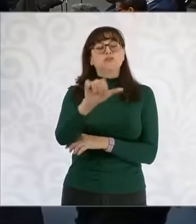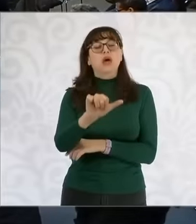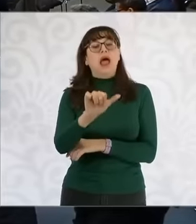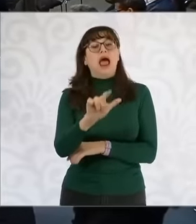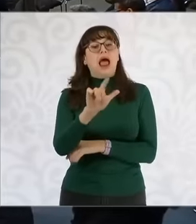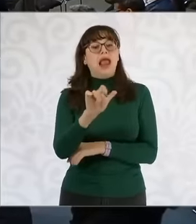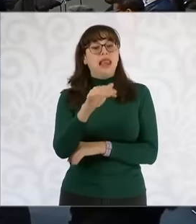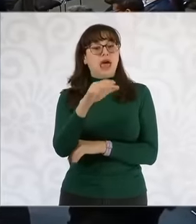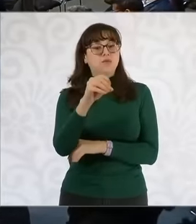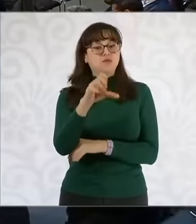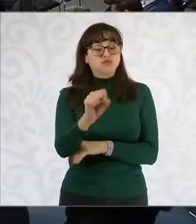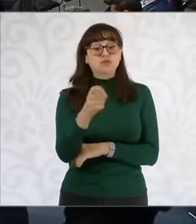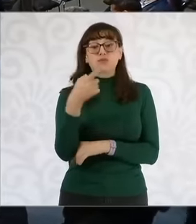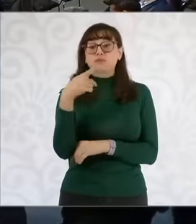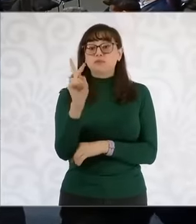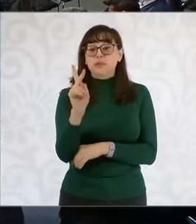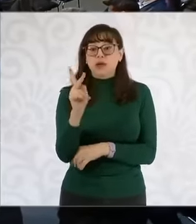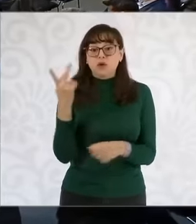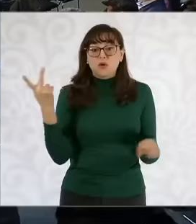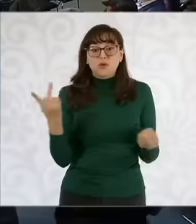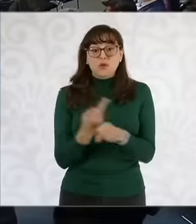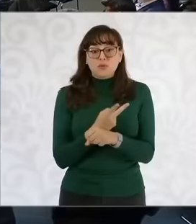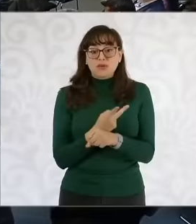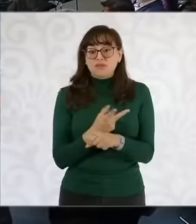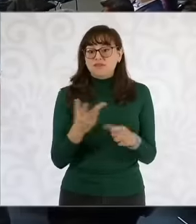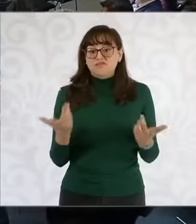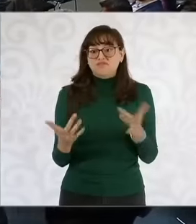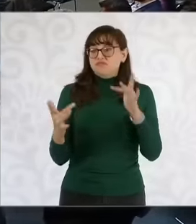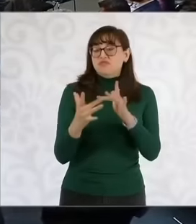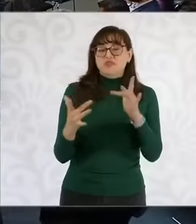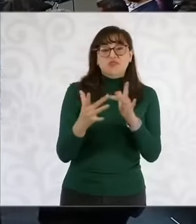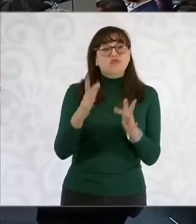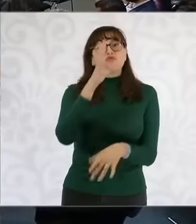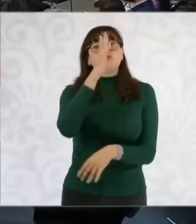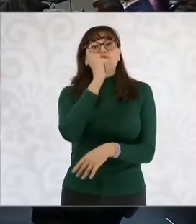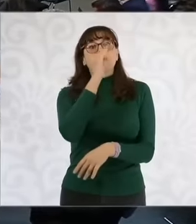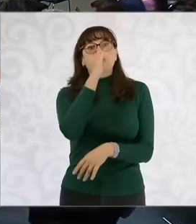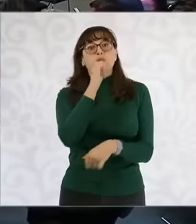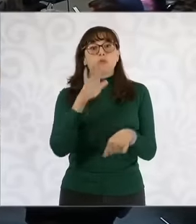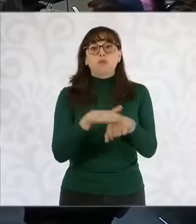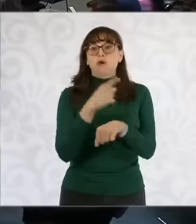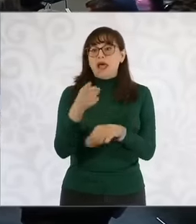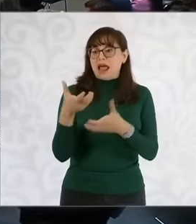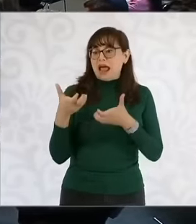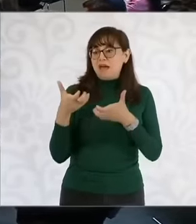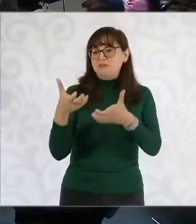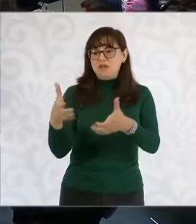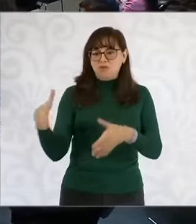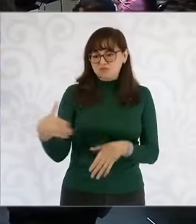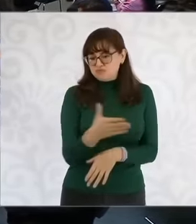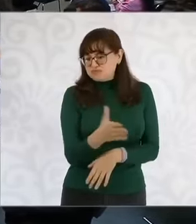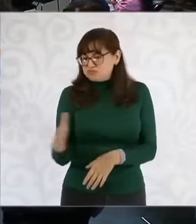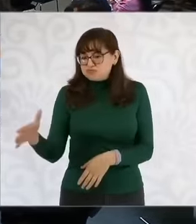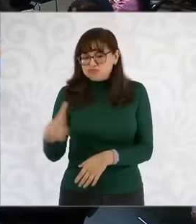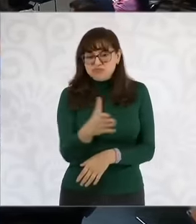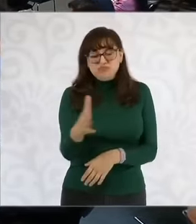cut off because there is a dirt road that is very complicated and this in some